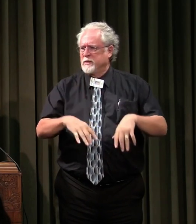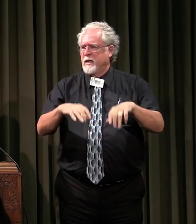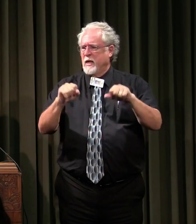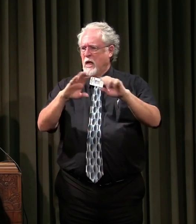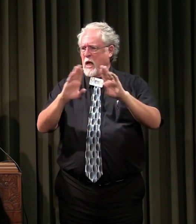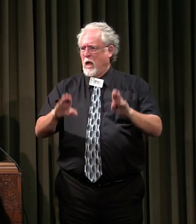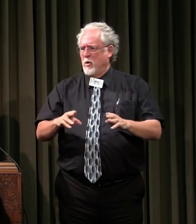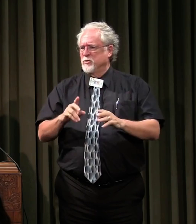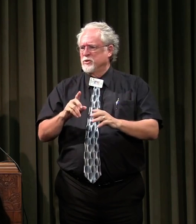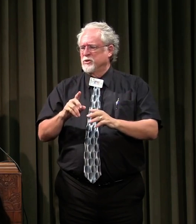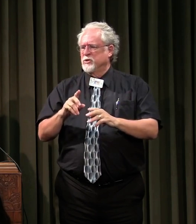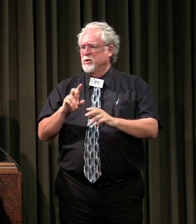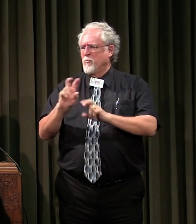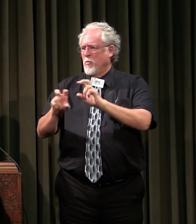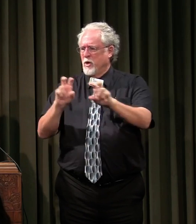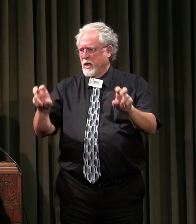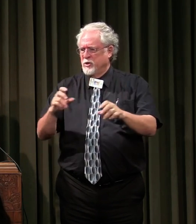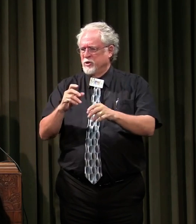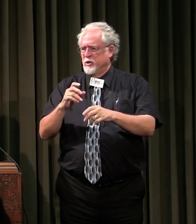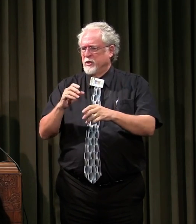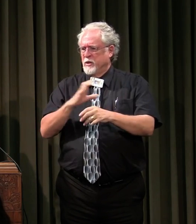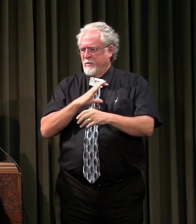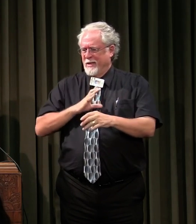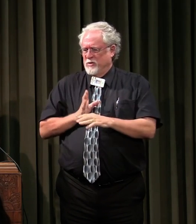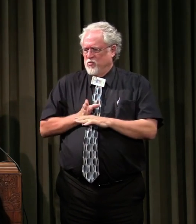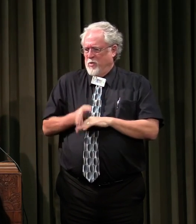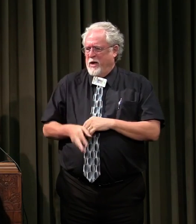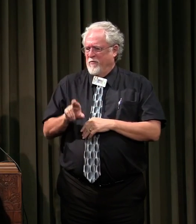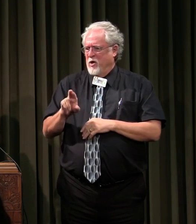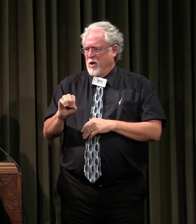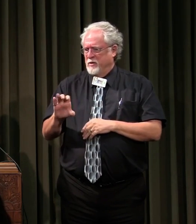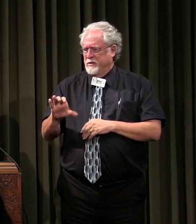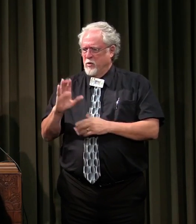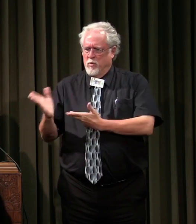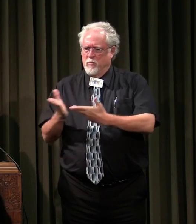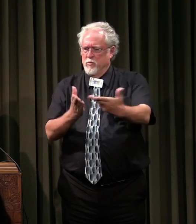Committee shortly after all we see each other be on the house floor and